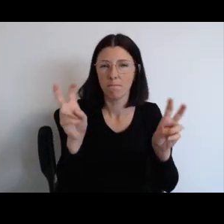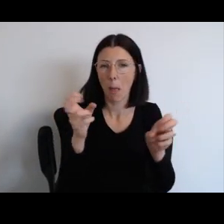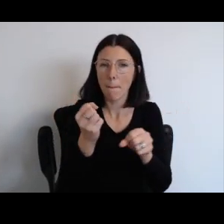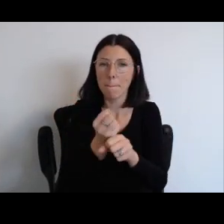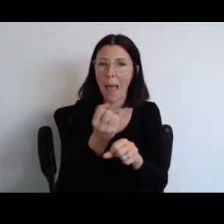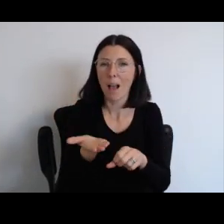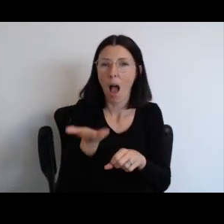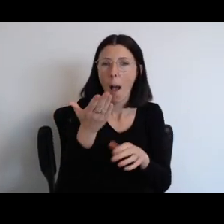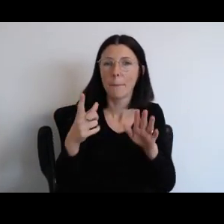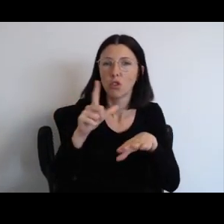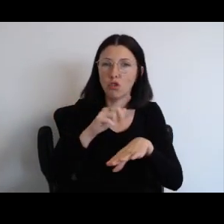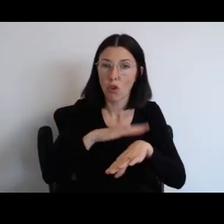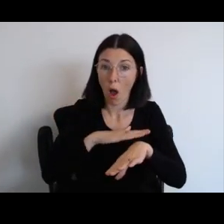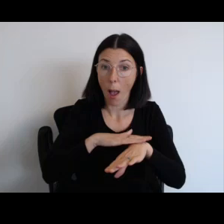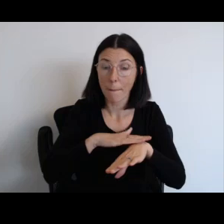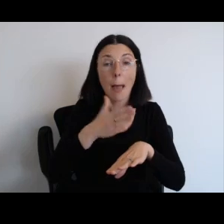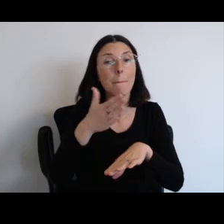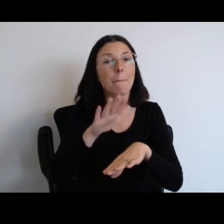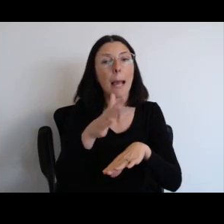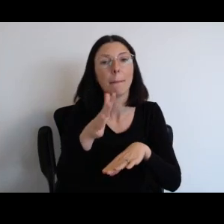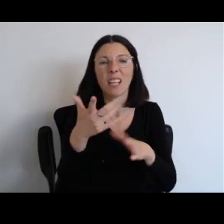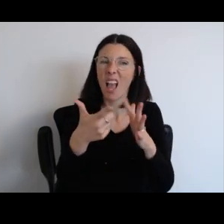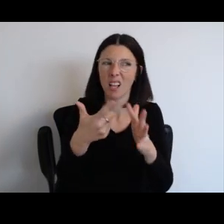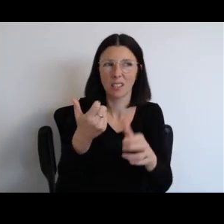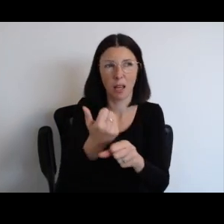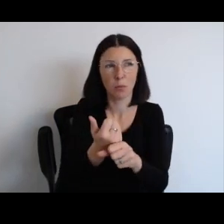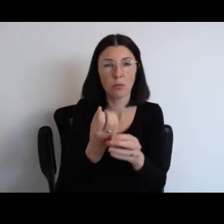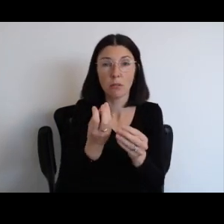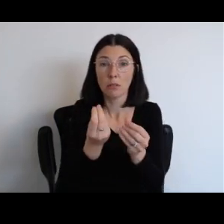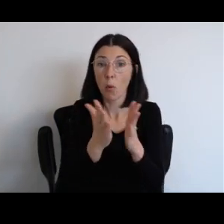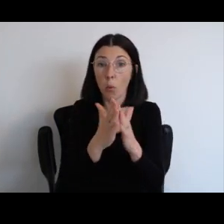couple of weekends of time for whatever reason the court can just say okay I'm going to order